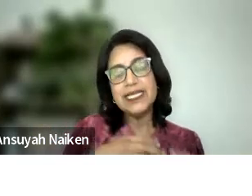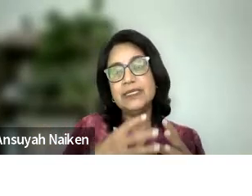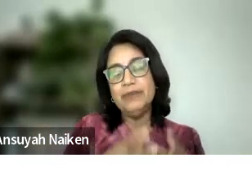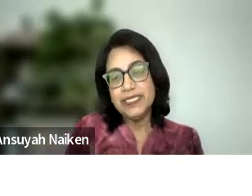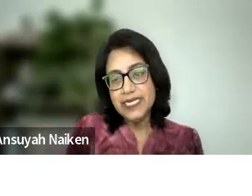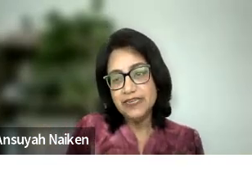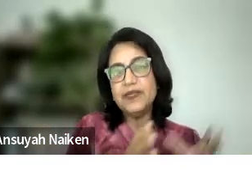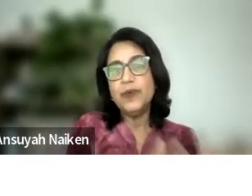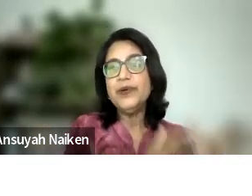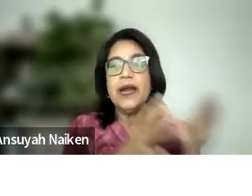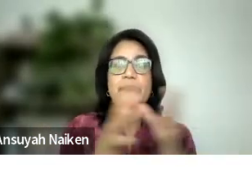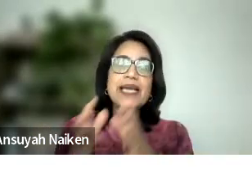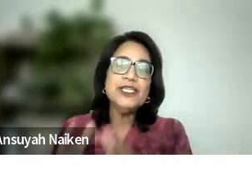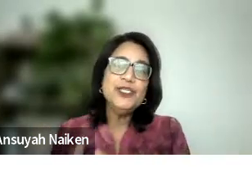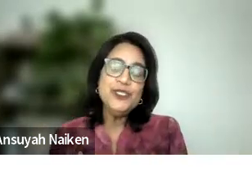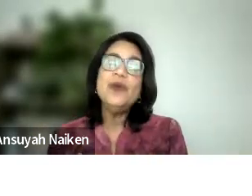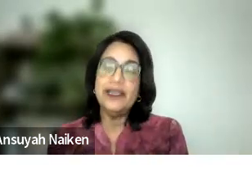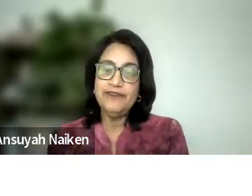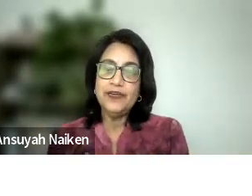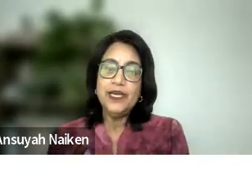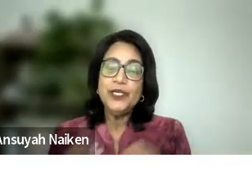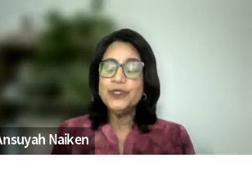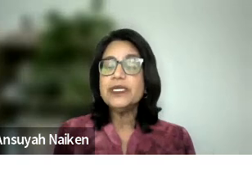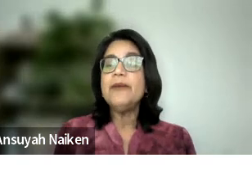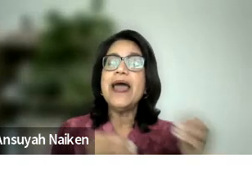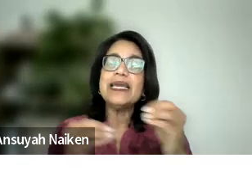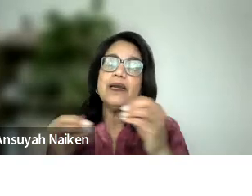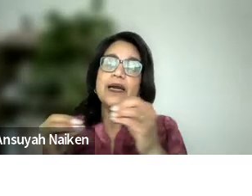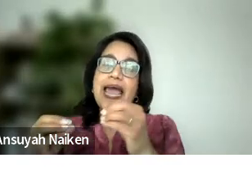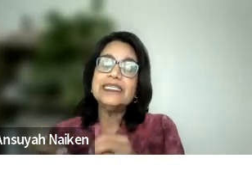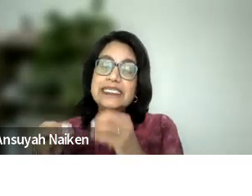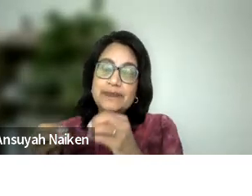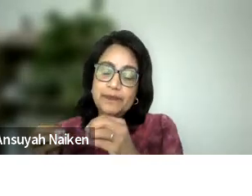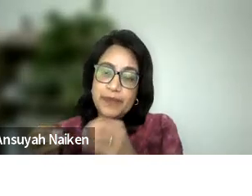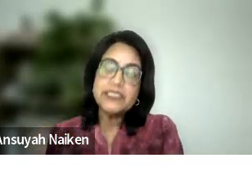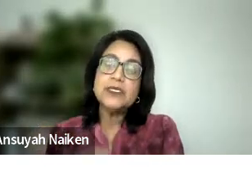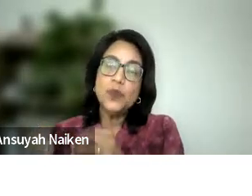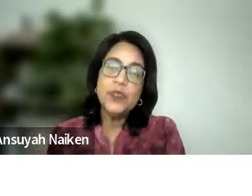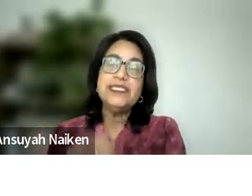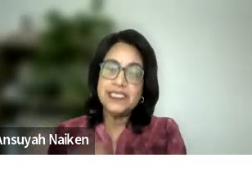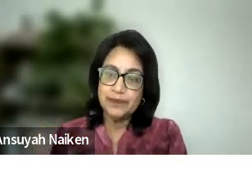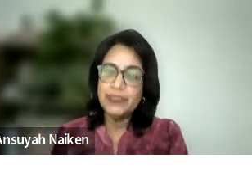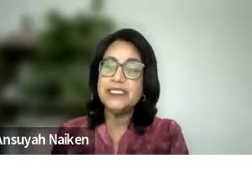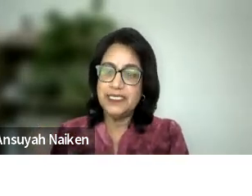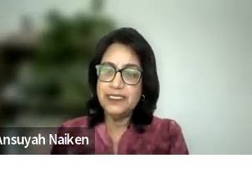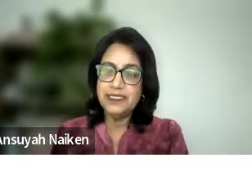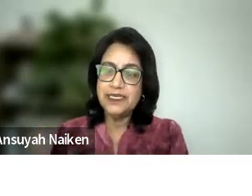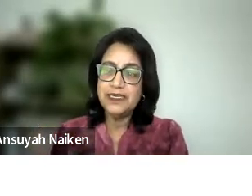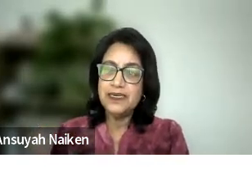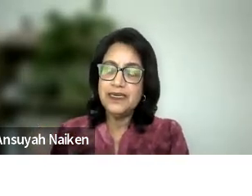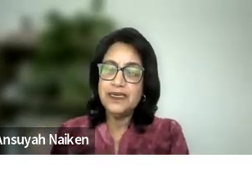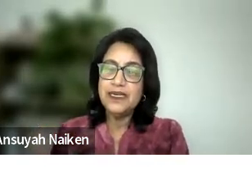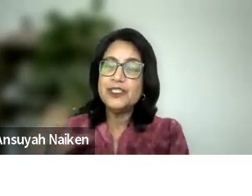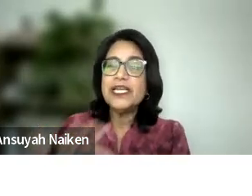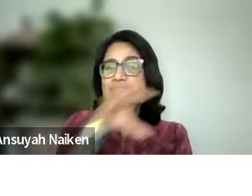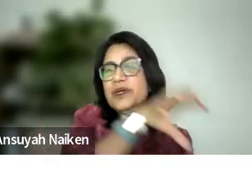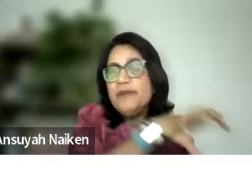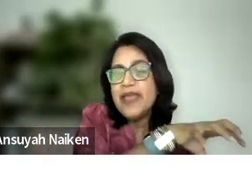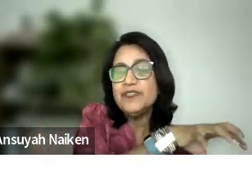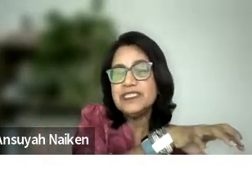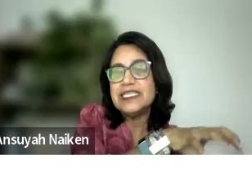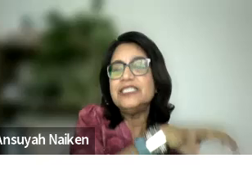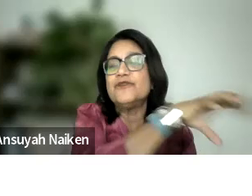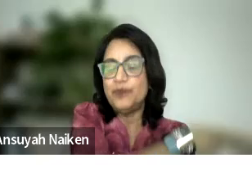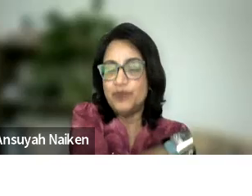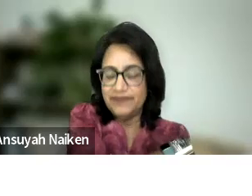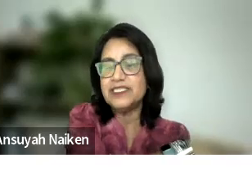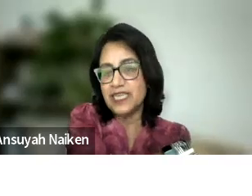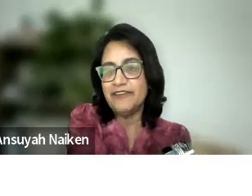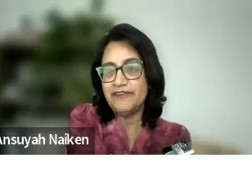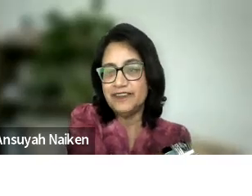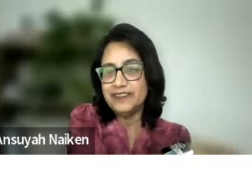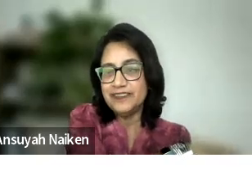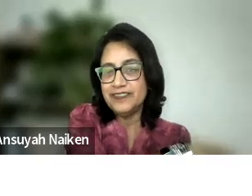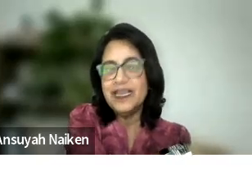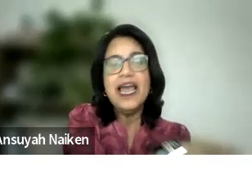wrong in the previous life.